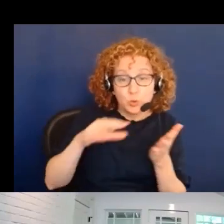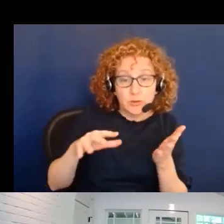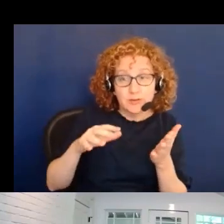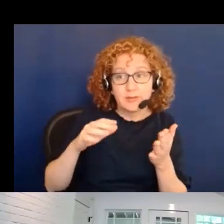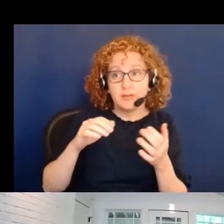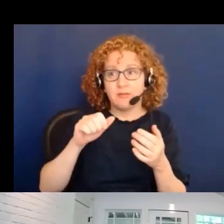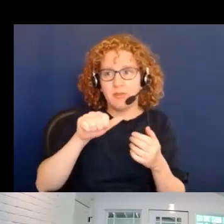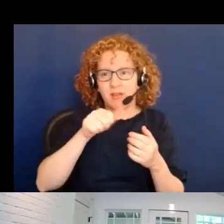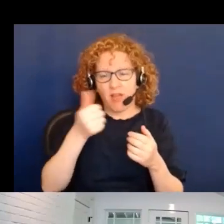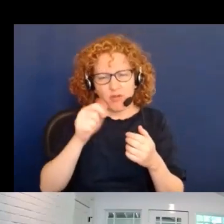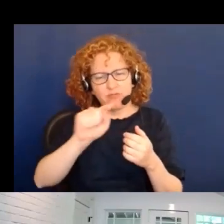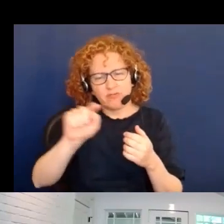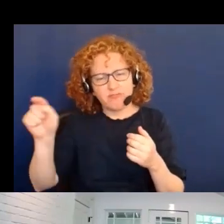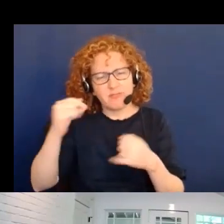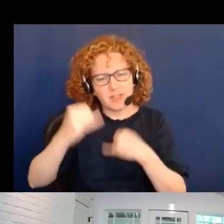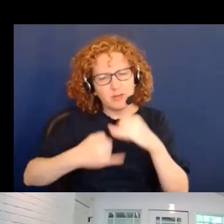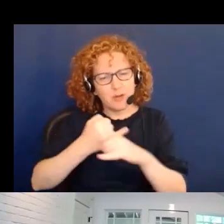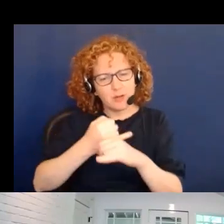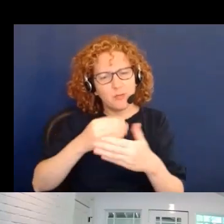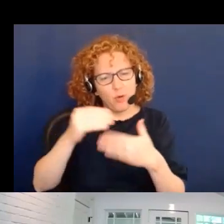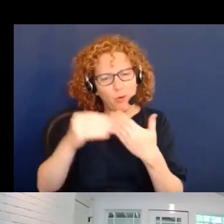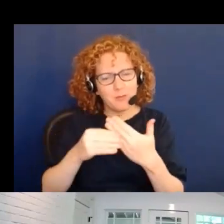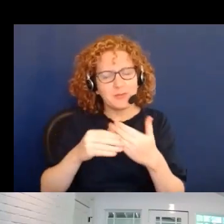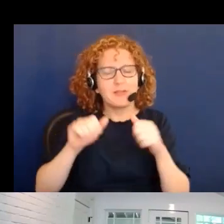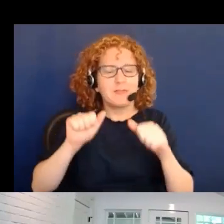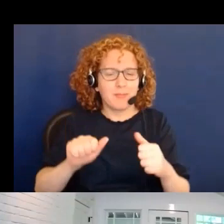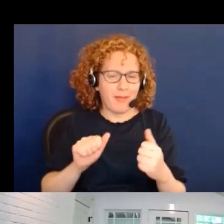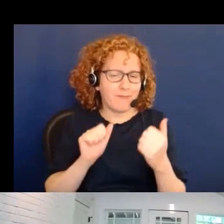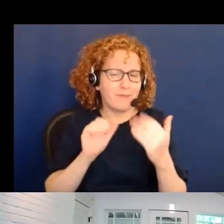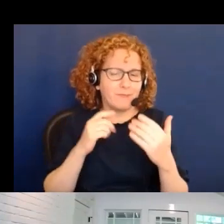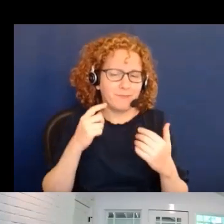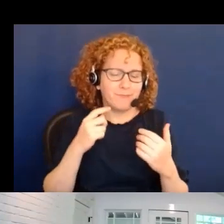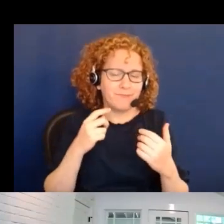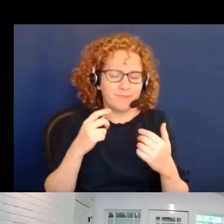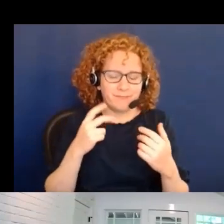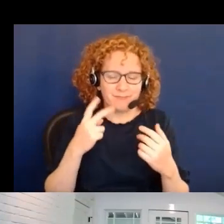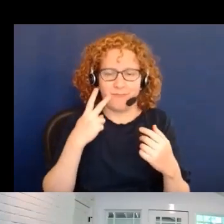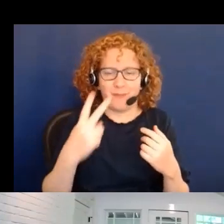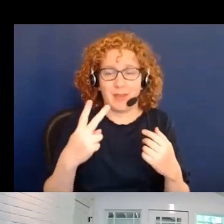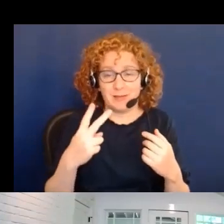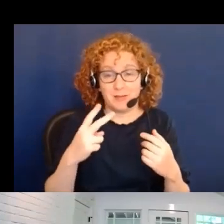in international programs can face unpredictable circumstances as i'm sure many of you know